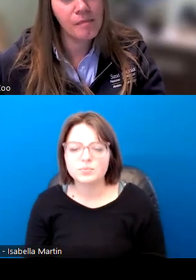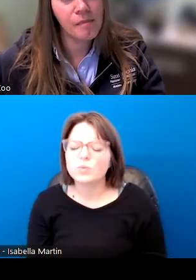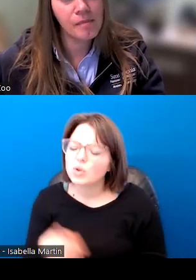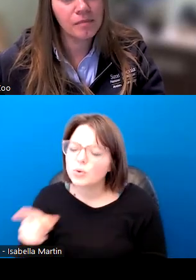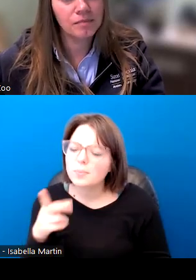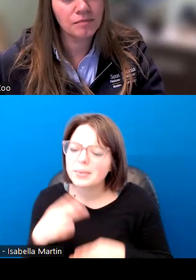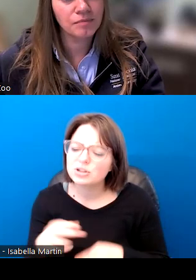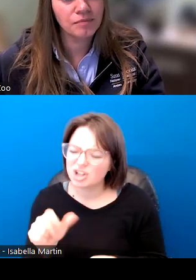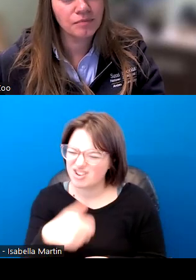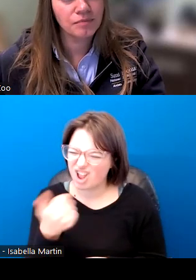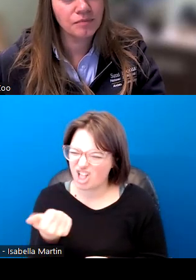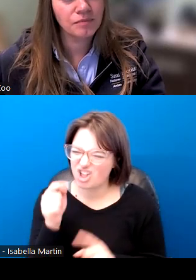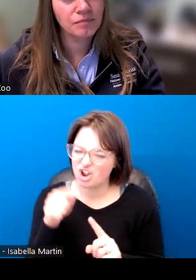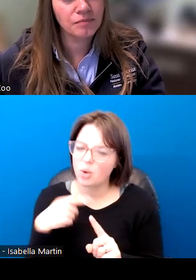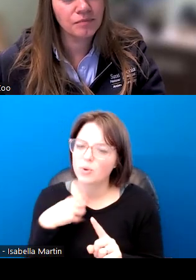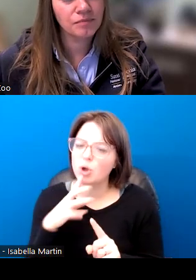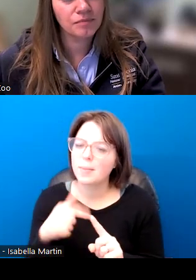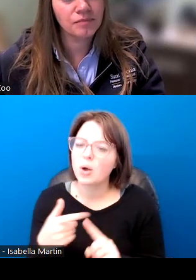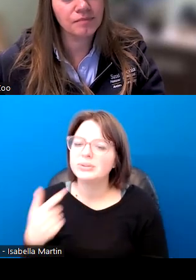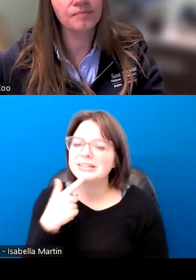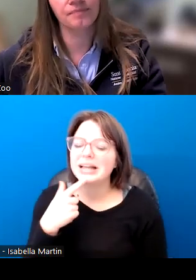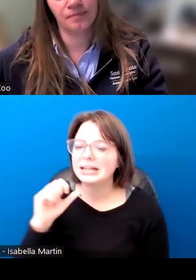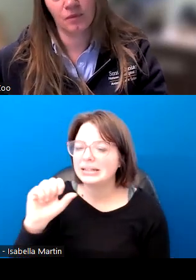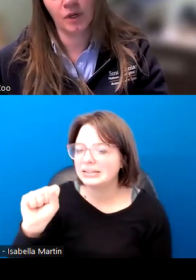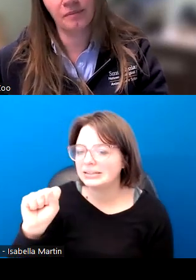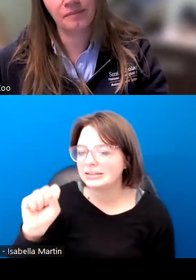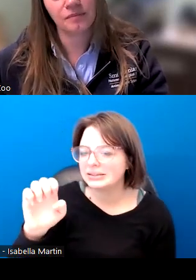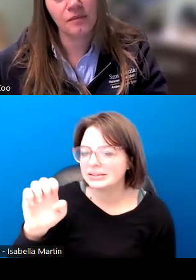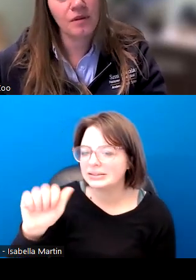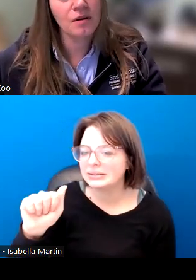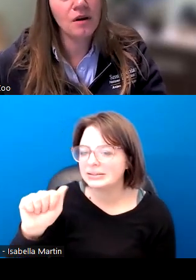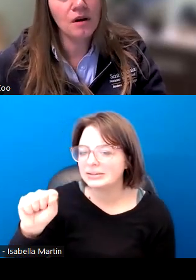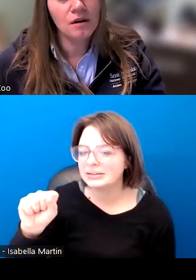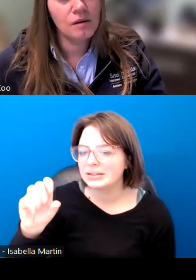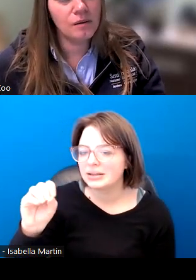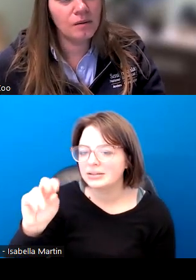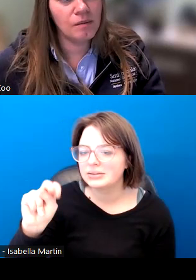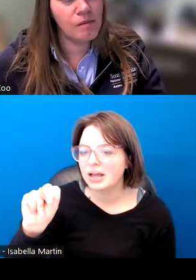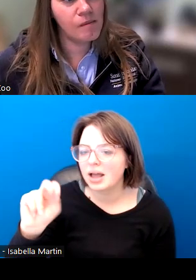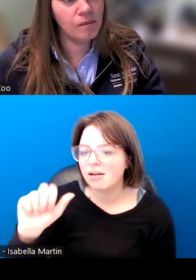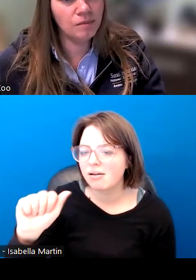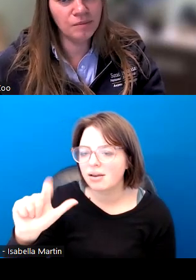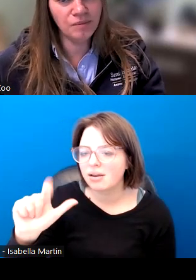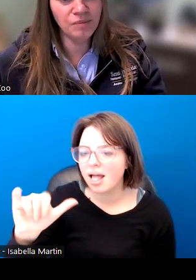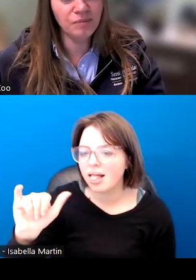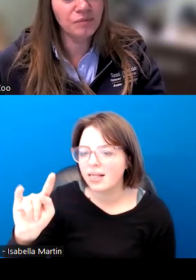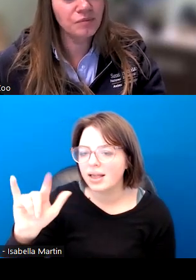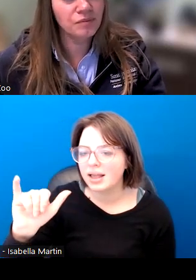love to touch on, you said seasonality changes. >>Erin: Right >>Shellie: What sort of changes so this is every